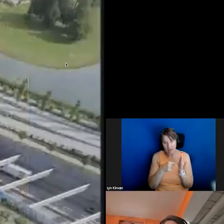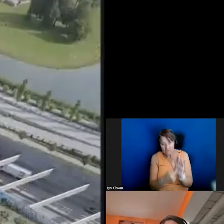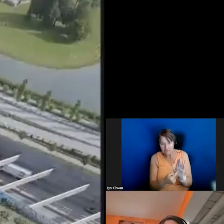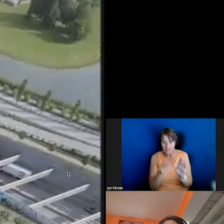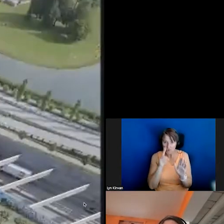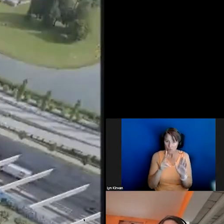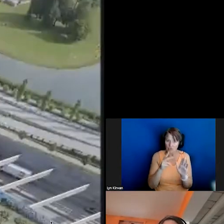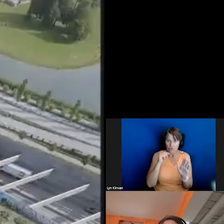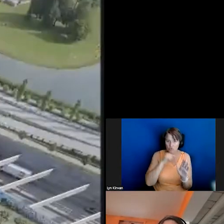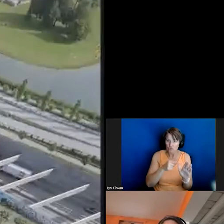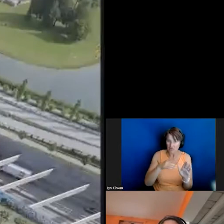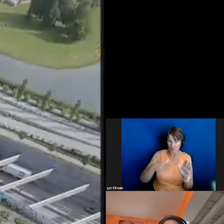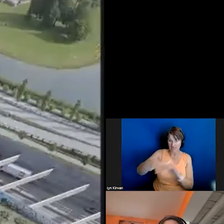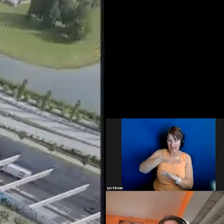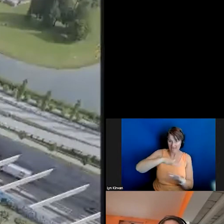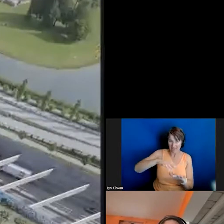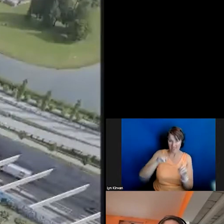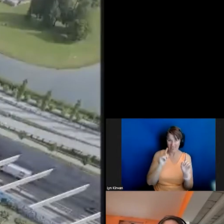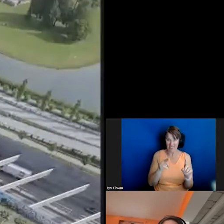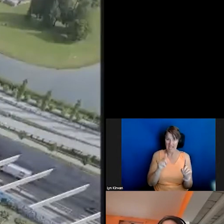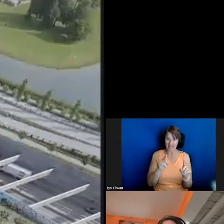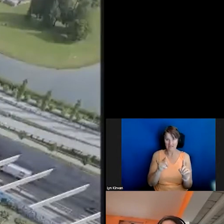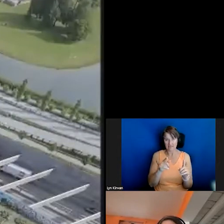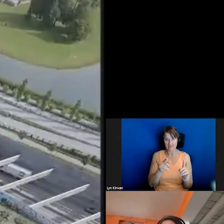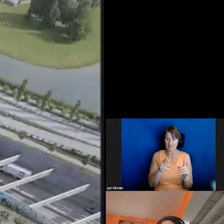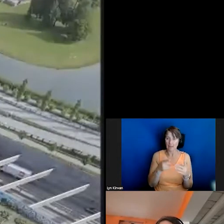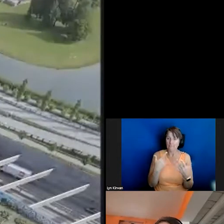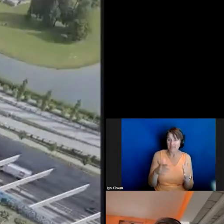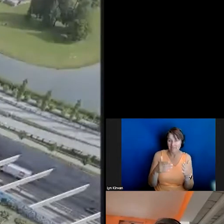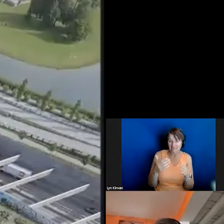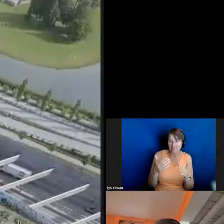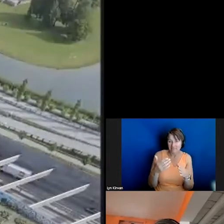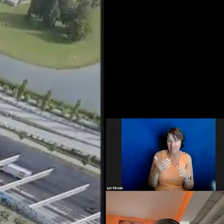where it is. This has been developed a lot. But this is sort of this swath of